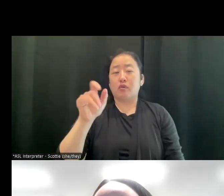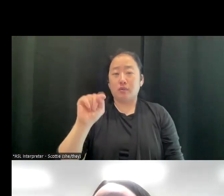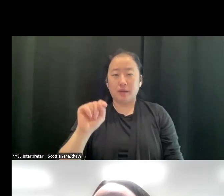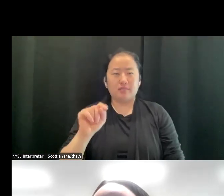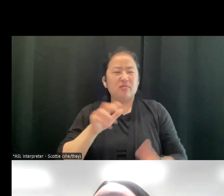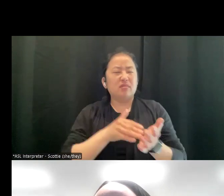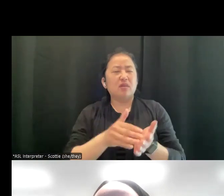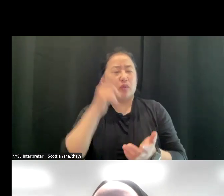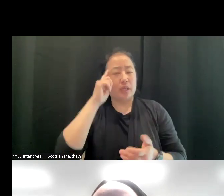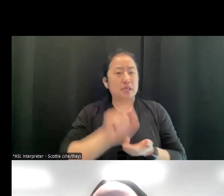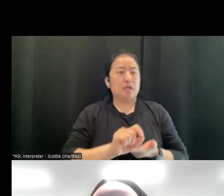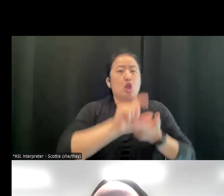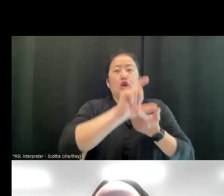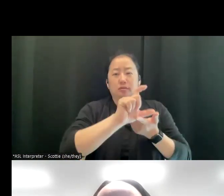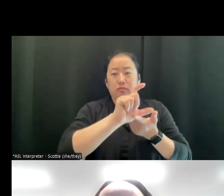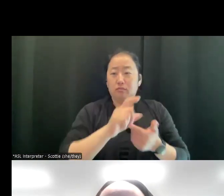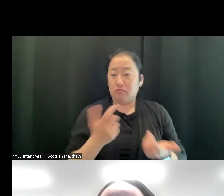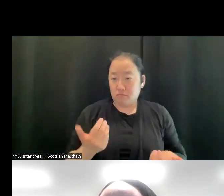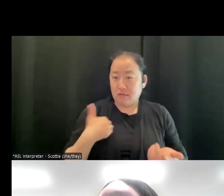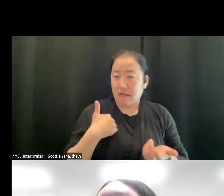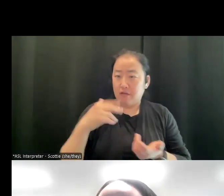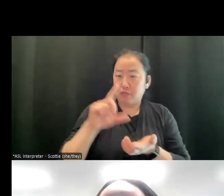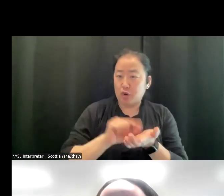going to need something like Braille, or is there an interpreter available,